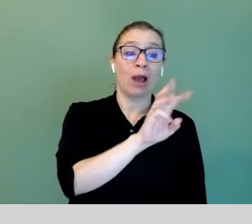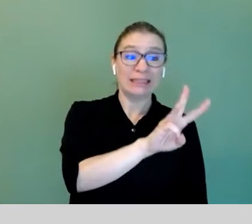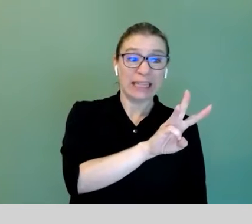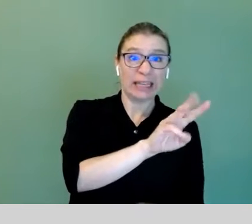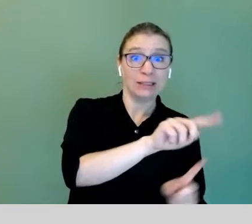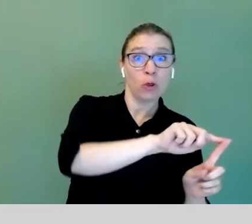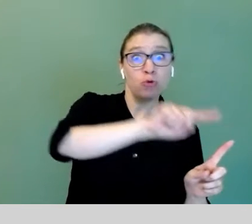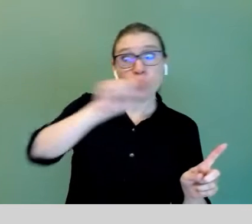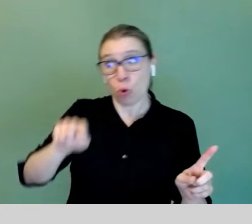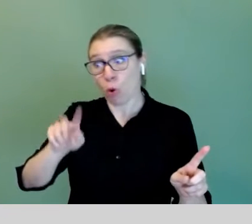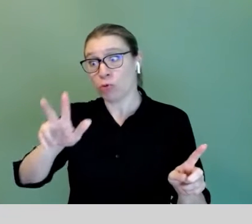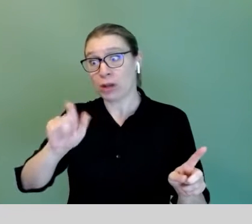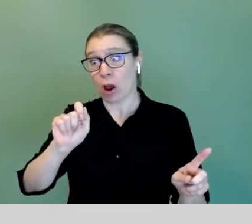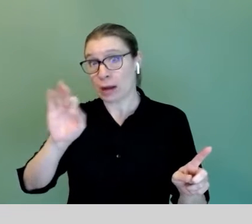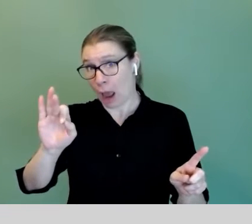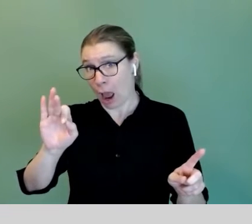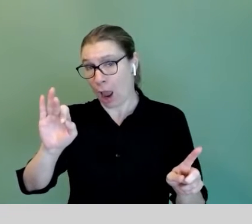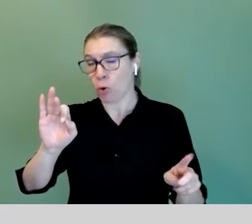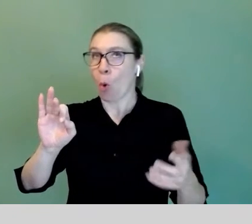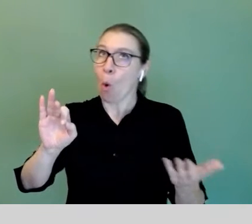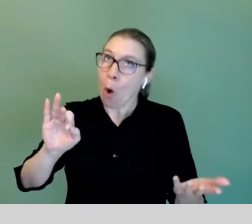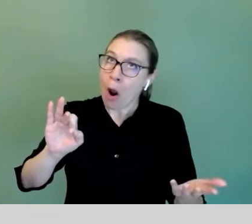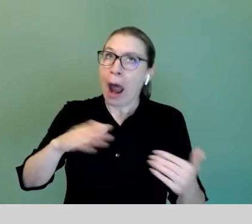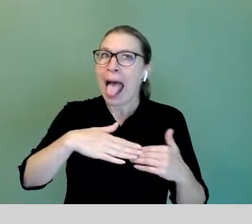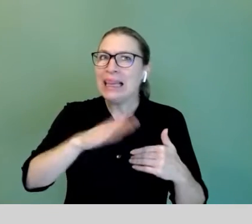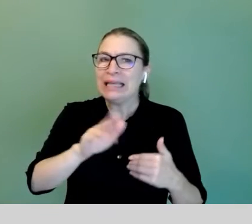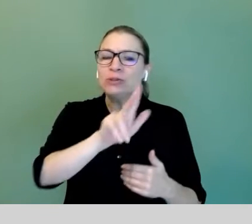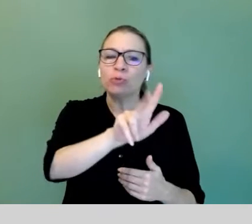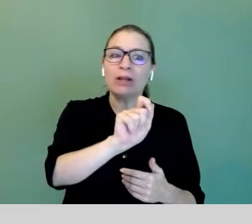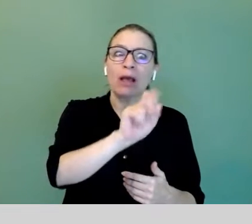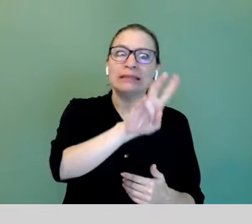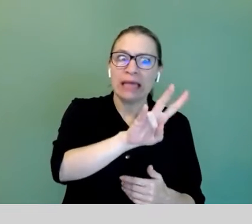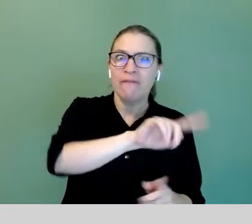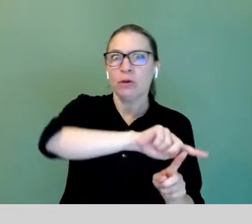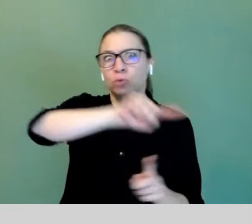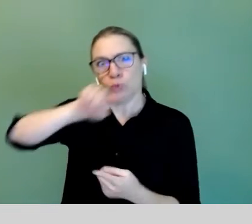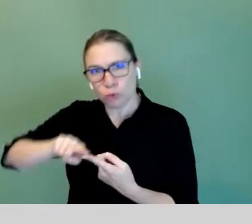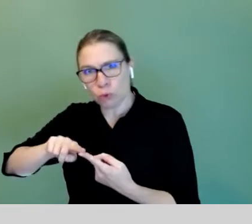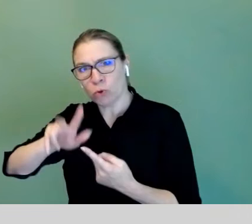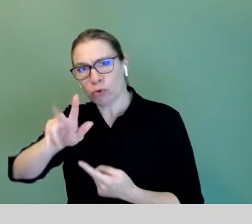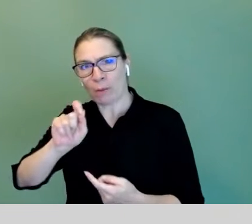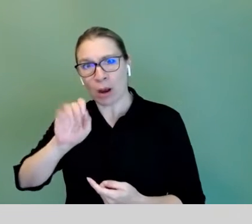you should support 3.6 to 3.9, or at least, 3.7 to 3.9,